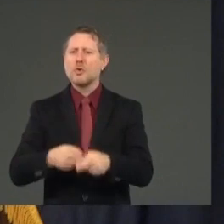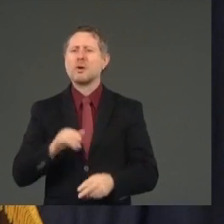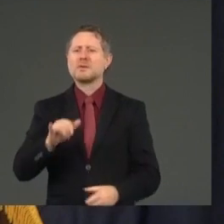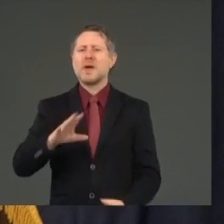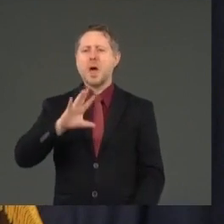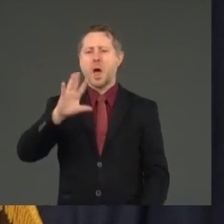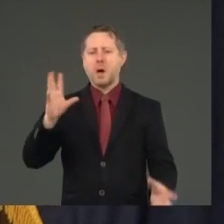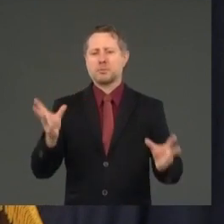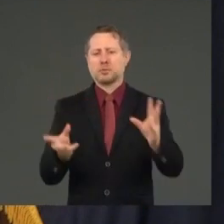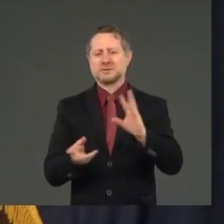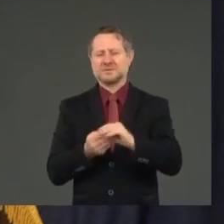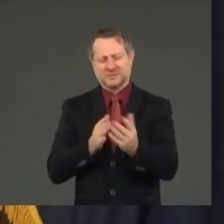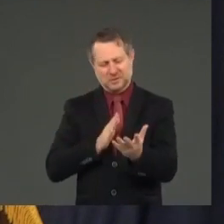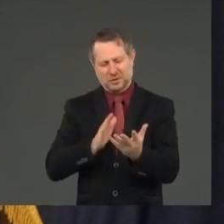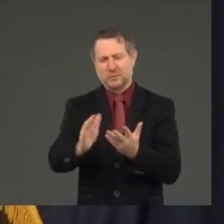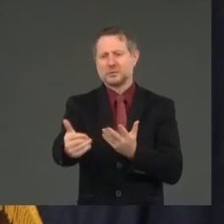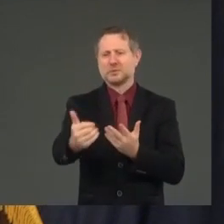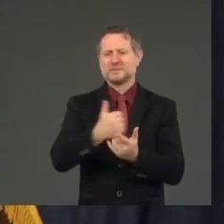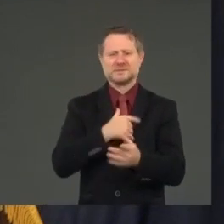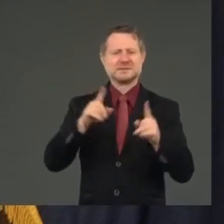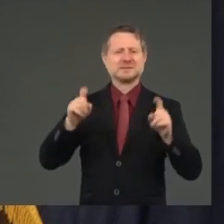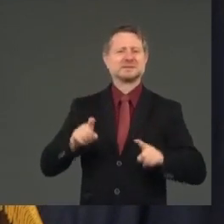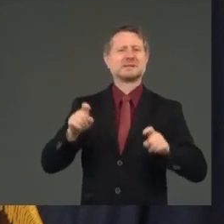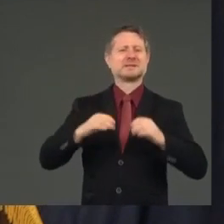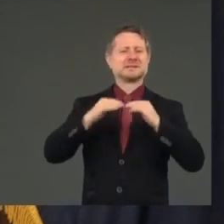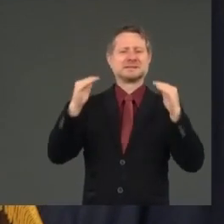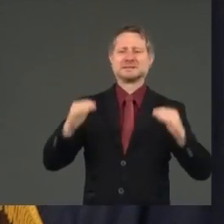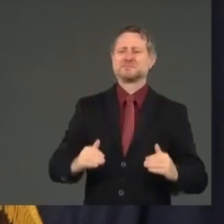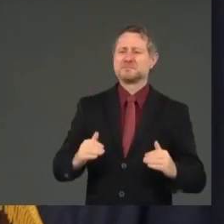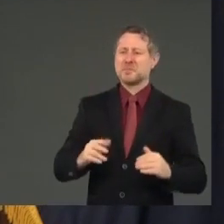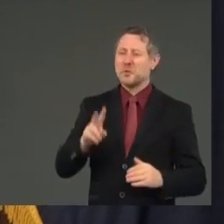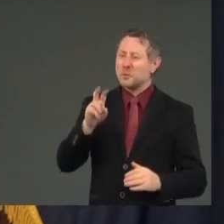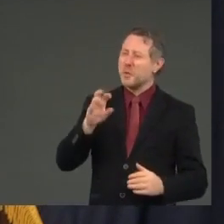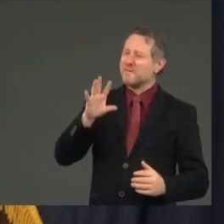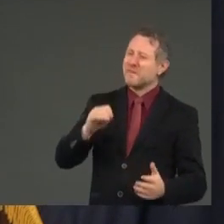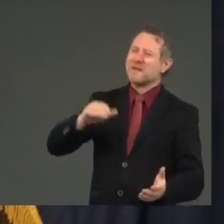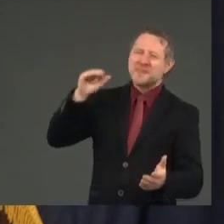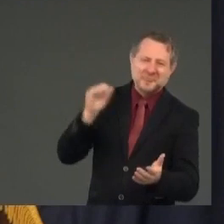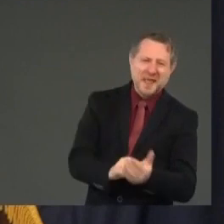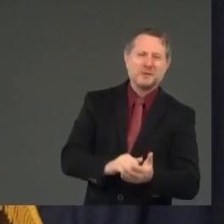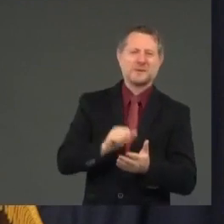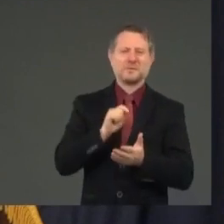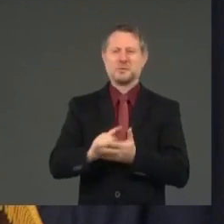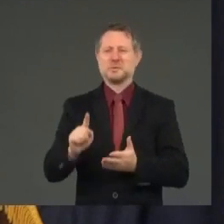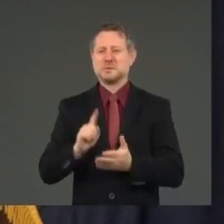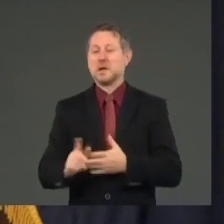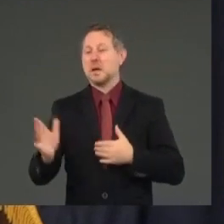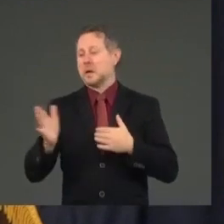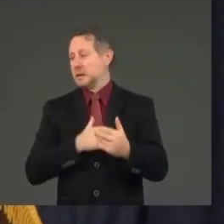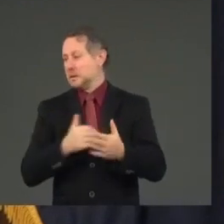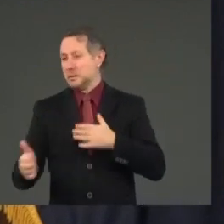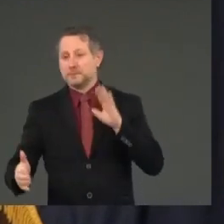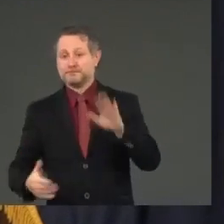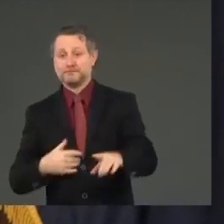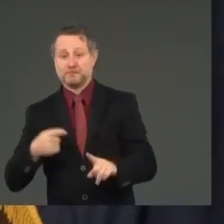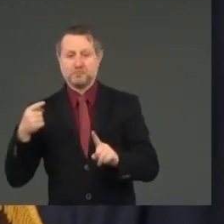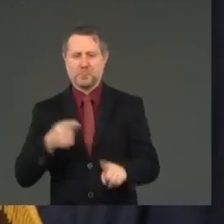RIGHT? THAT WOULD QUALIFY AS A COMPREHENSIVE, EXHAUSTIVE LOOK